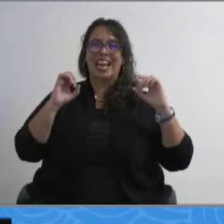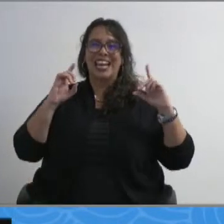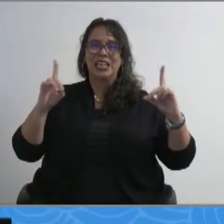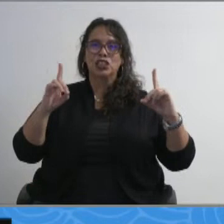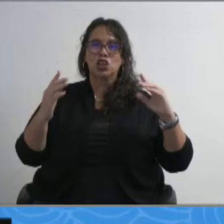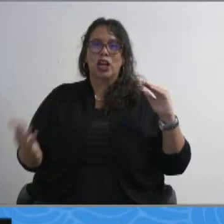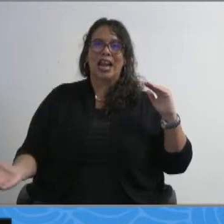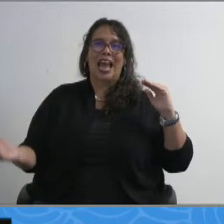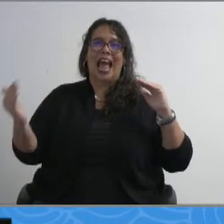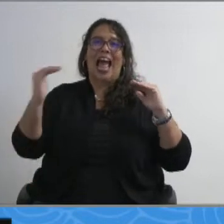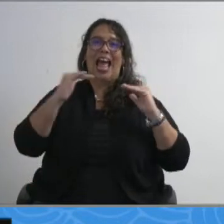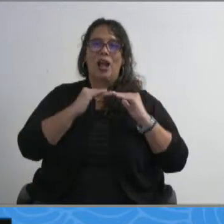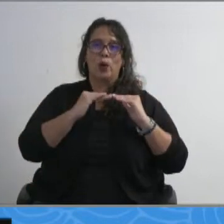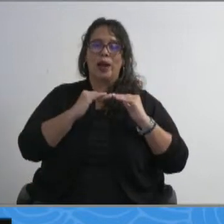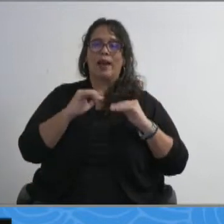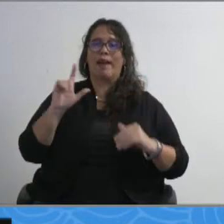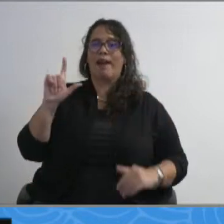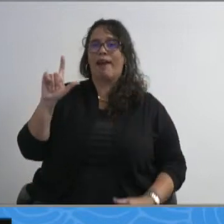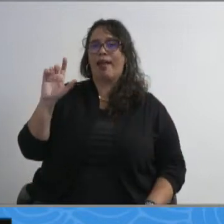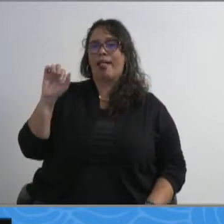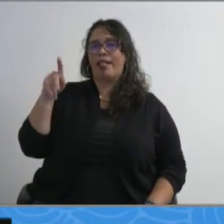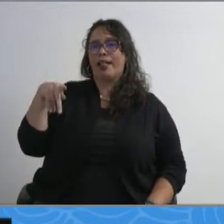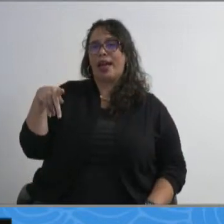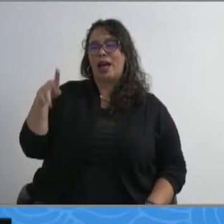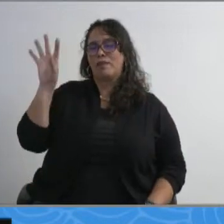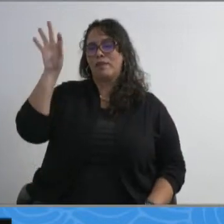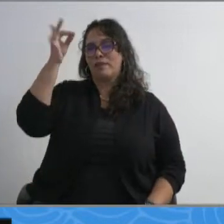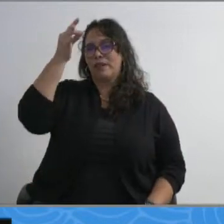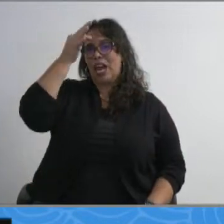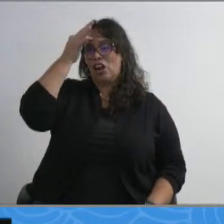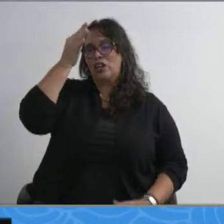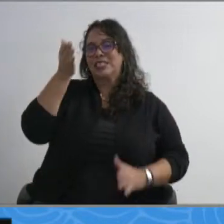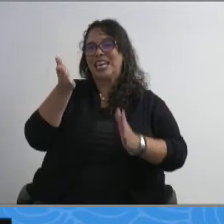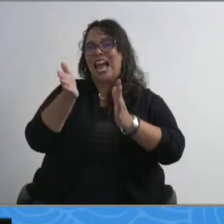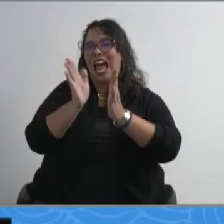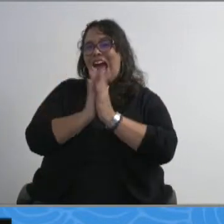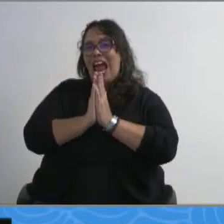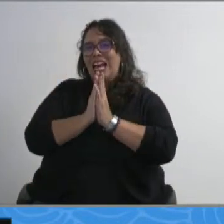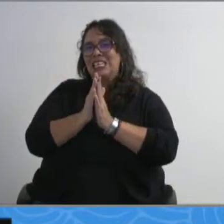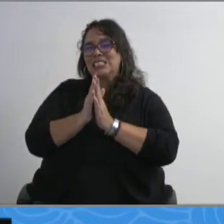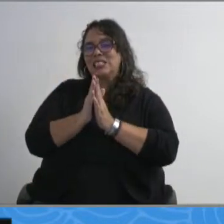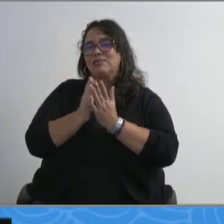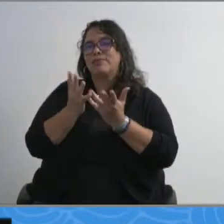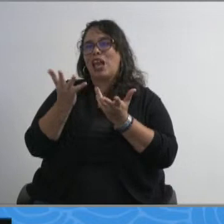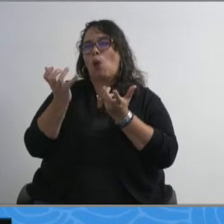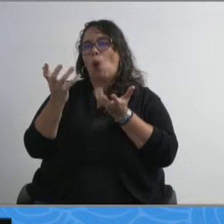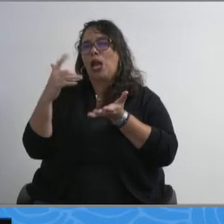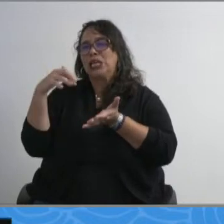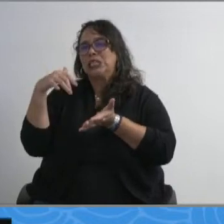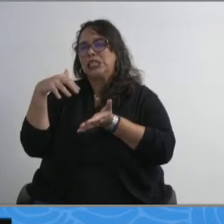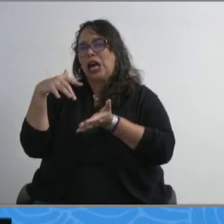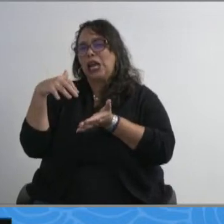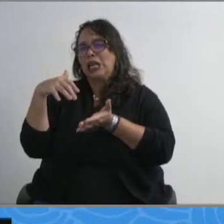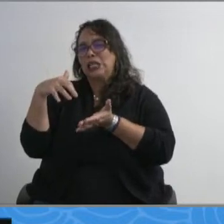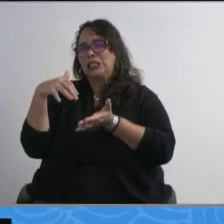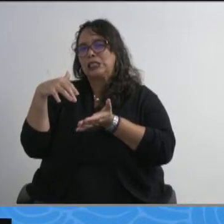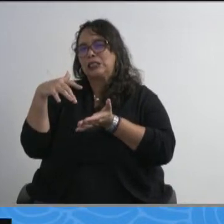in the LCAP federal addendum is asking for a study. The first question is,